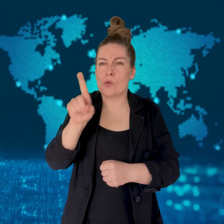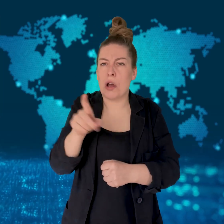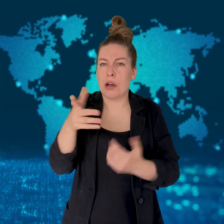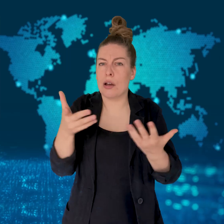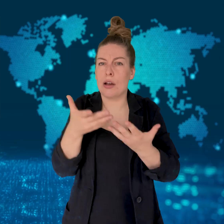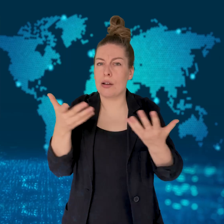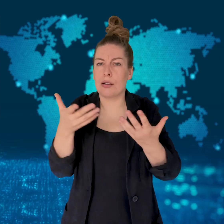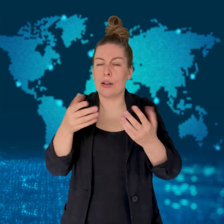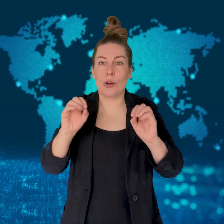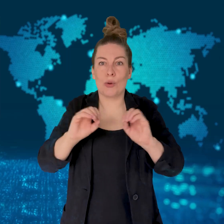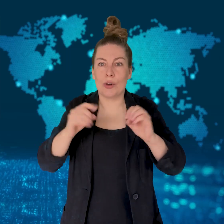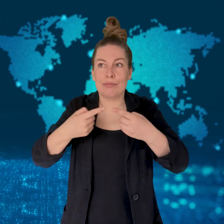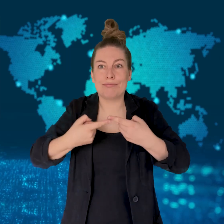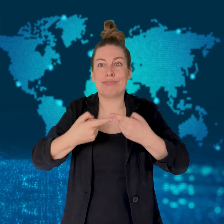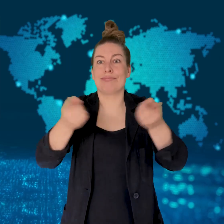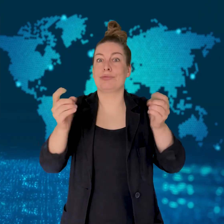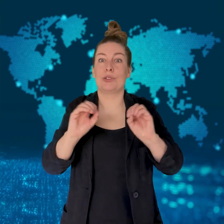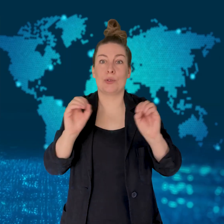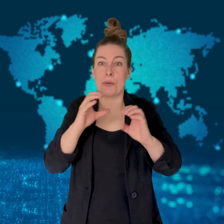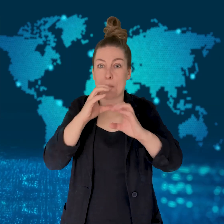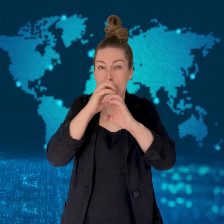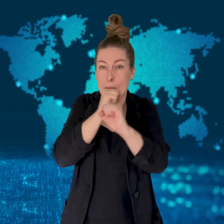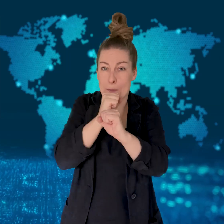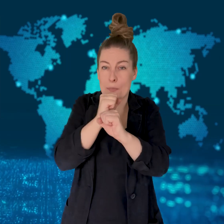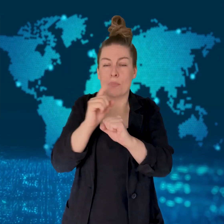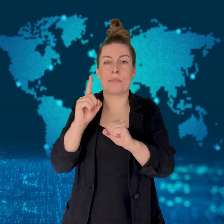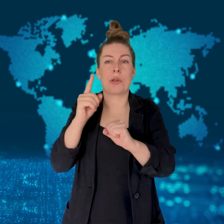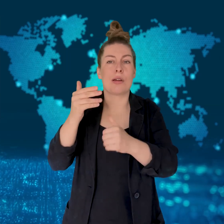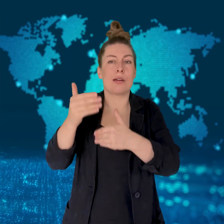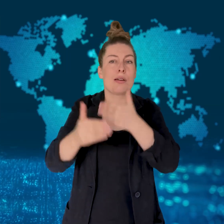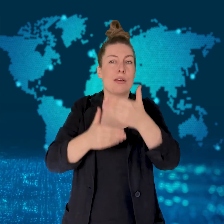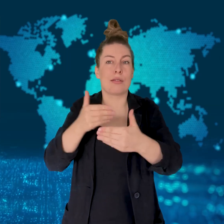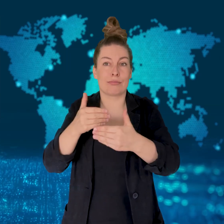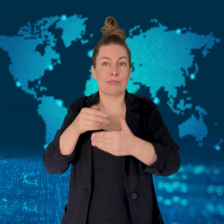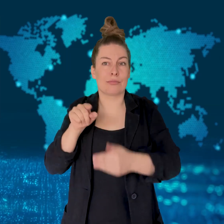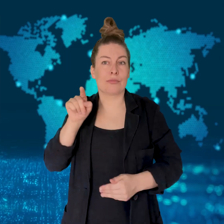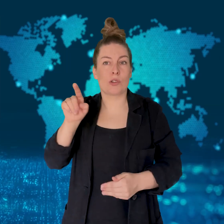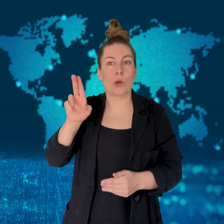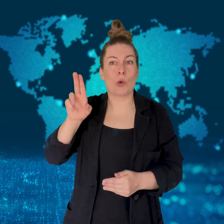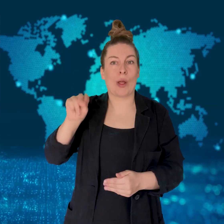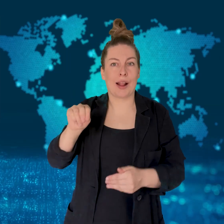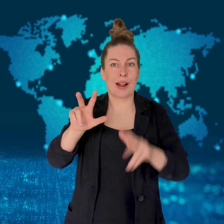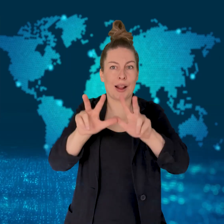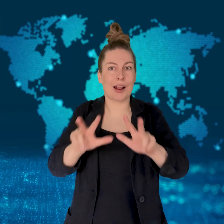in January of this year.